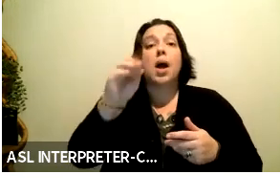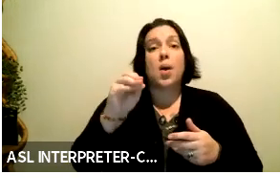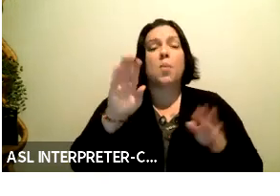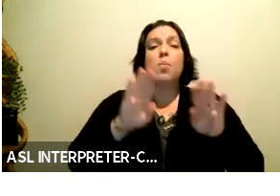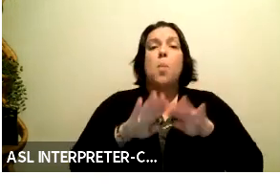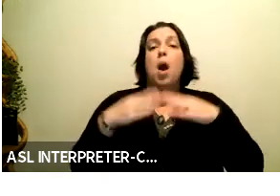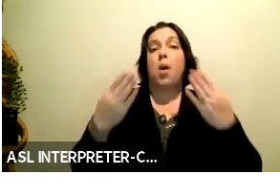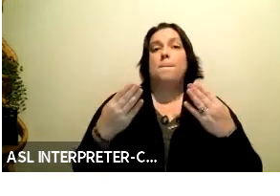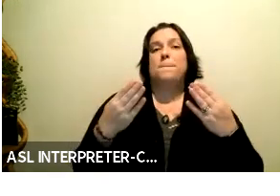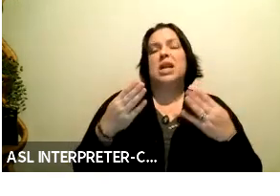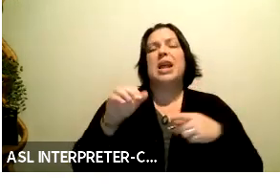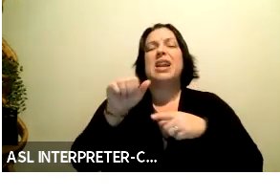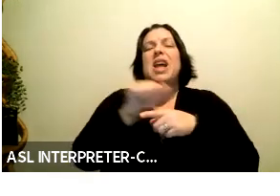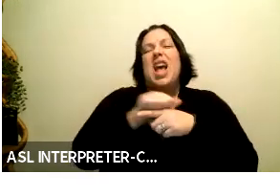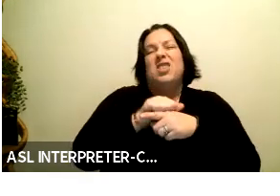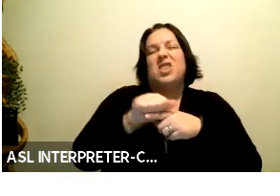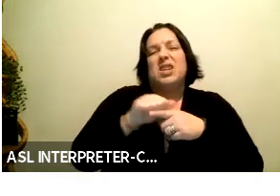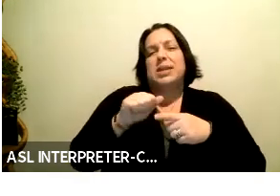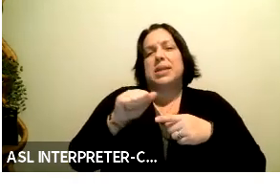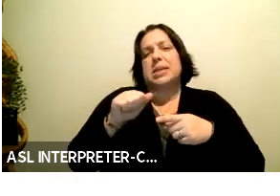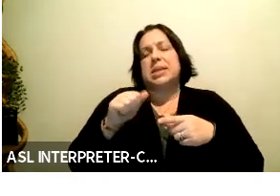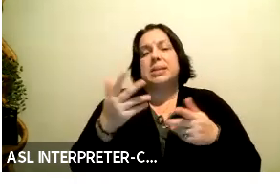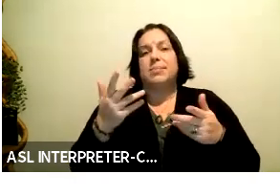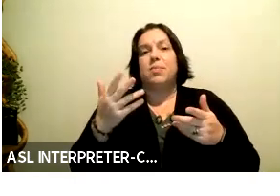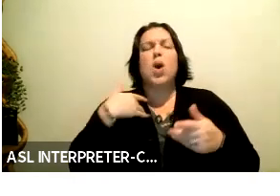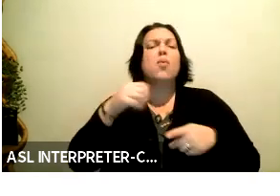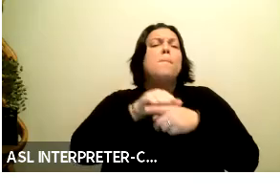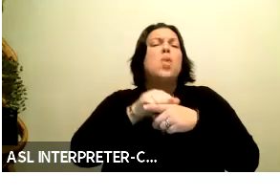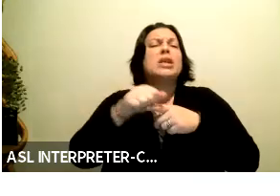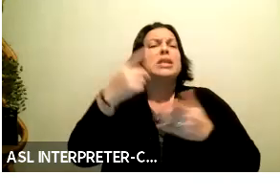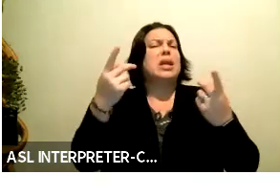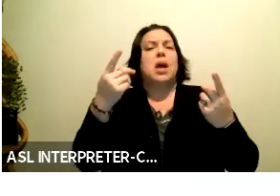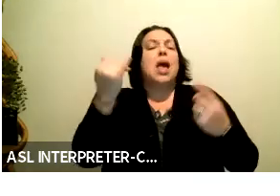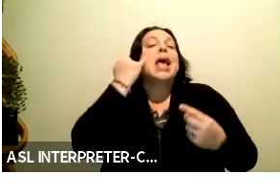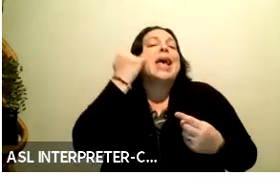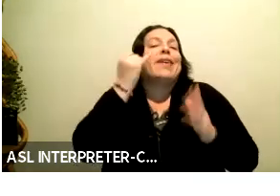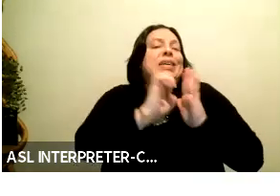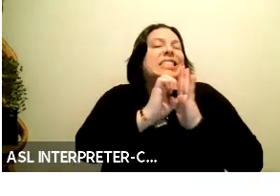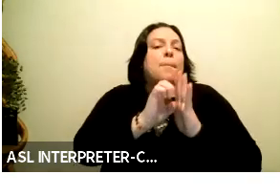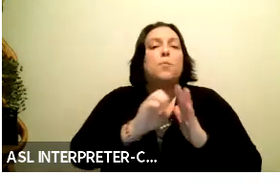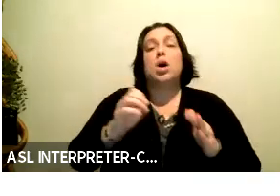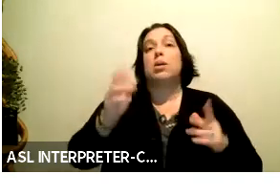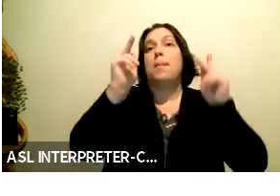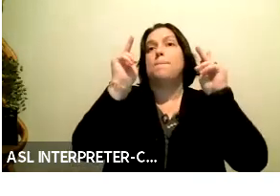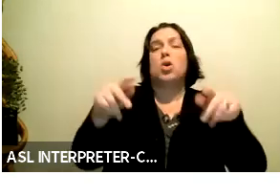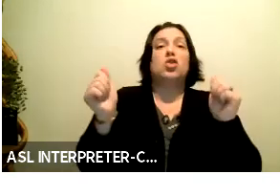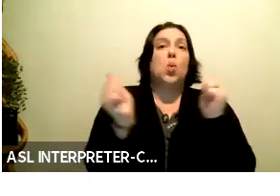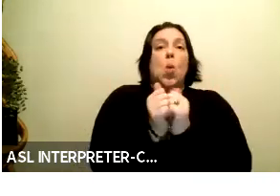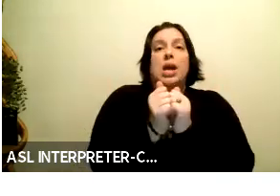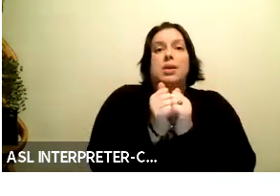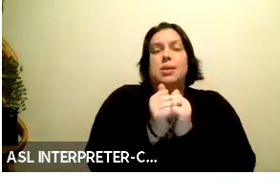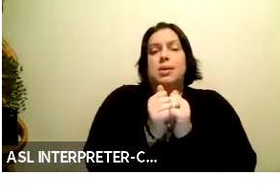exercise. So we were practicing what would happen if somebody with the novel disease came into our